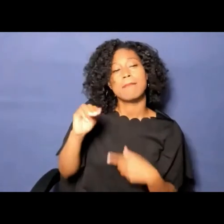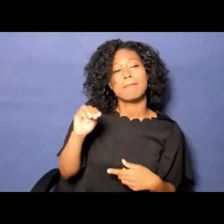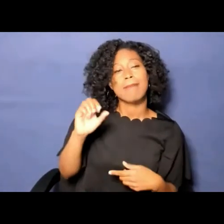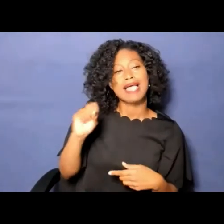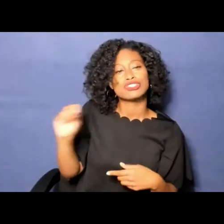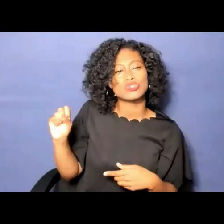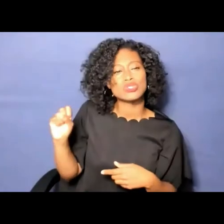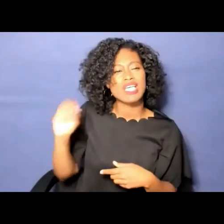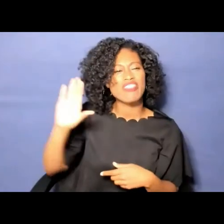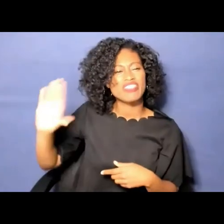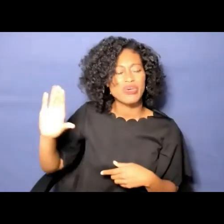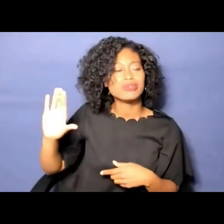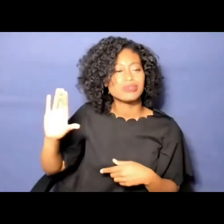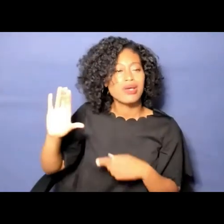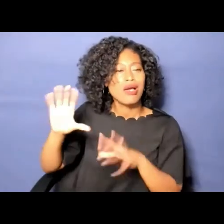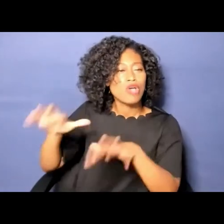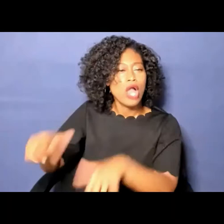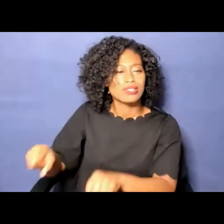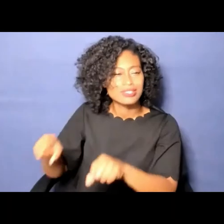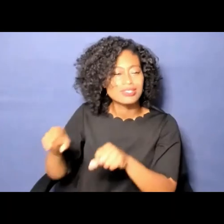Pilgrims are Puritans pics I thought that they were mythical.